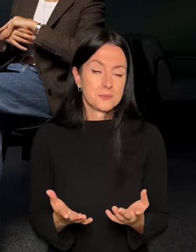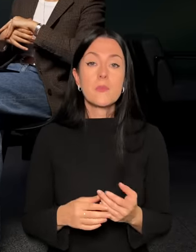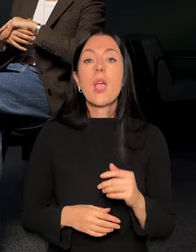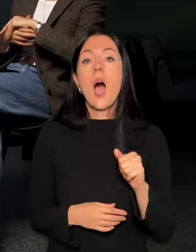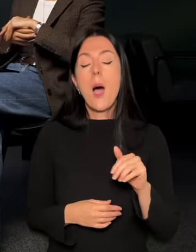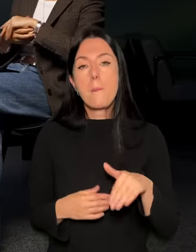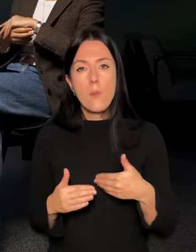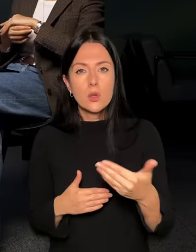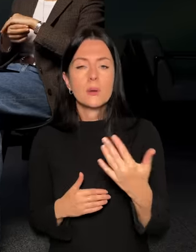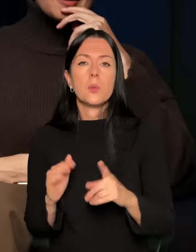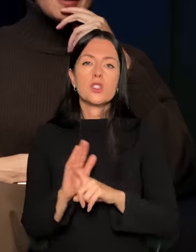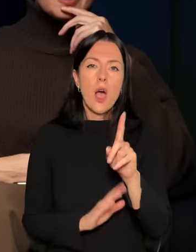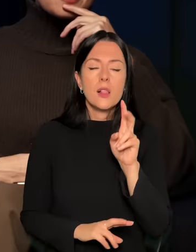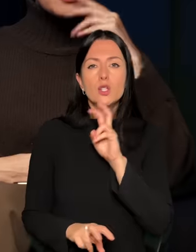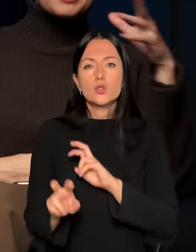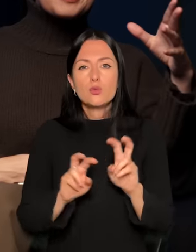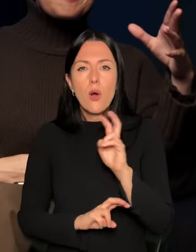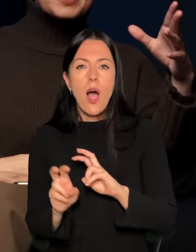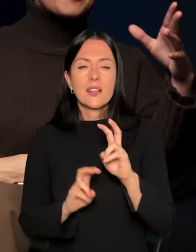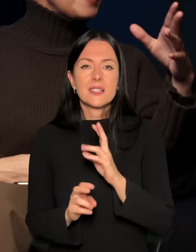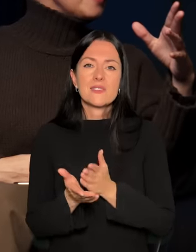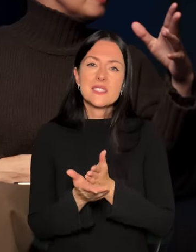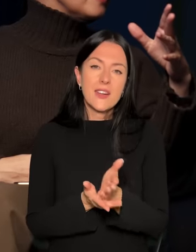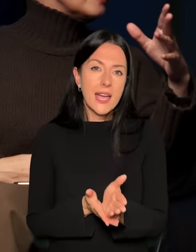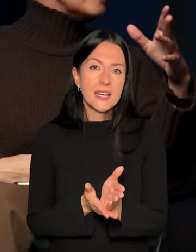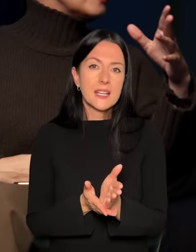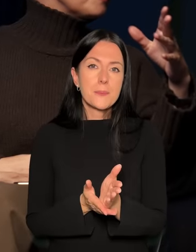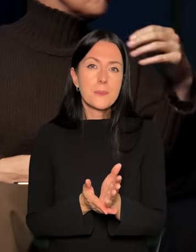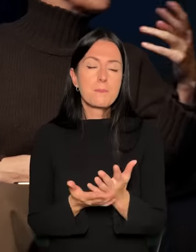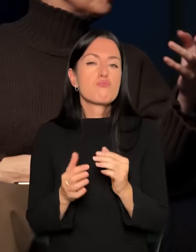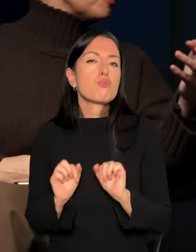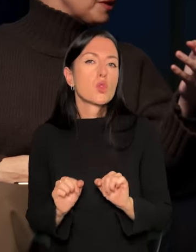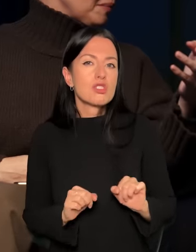Then they explored the idea of "a person with limited abilities."